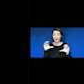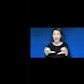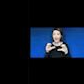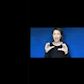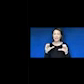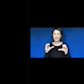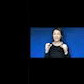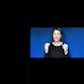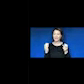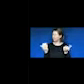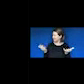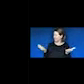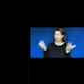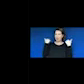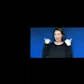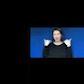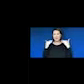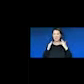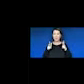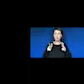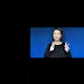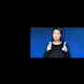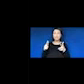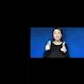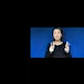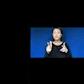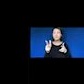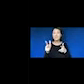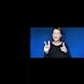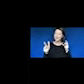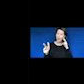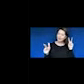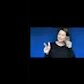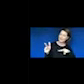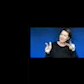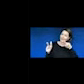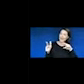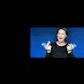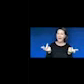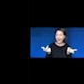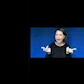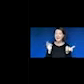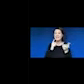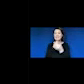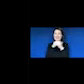to just see the way that she was able to navigate herself with safety rules, other cars on the road.